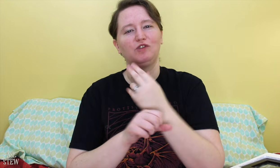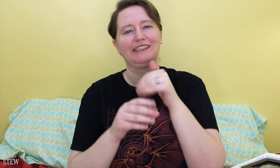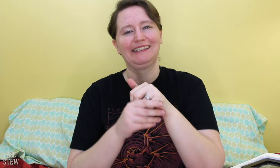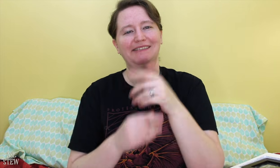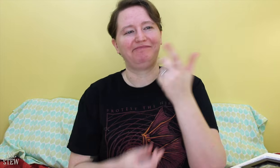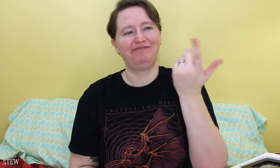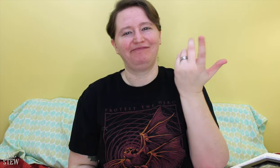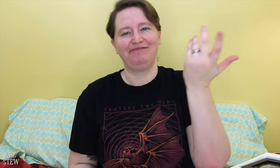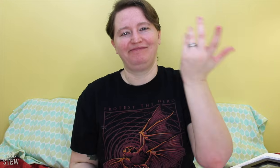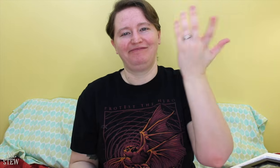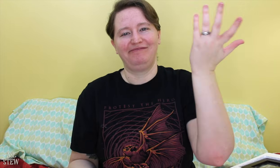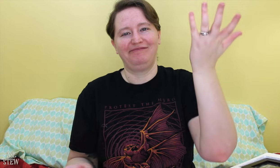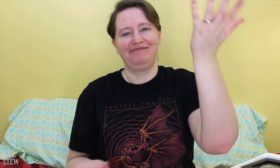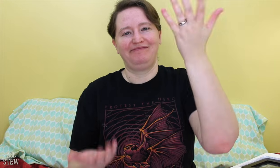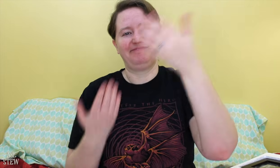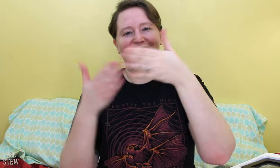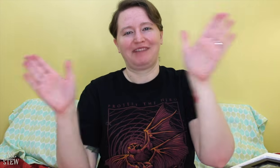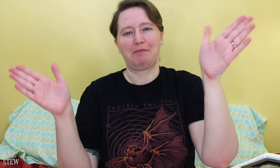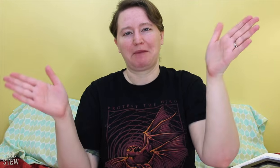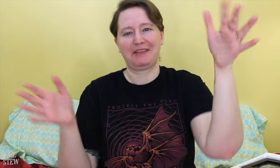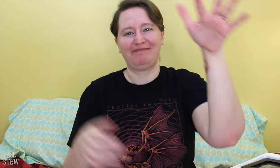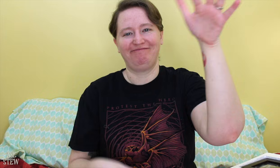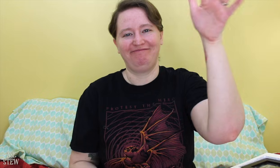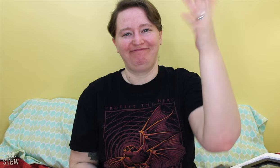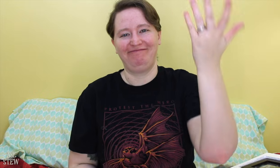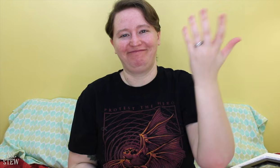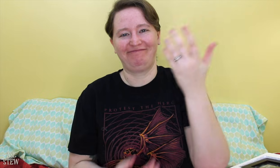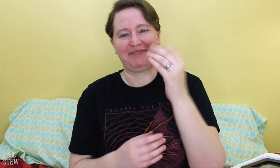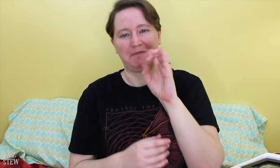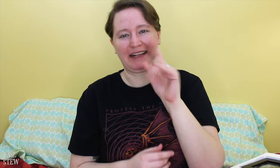That's a very commonly used term in